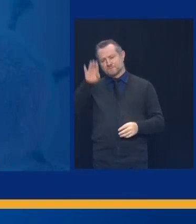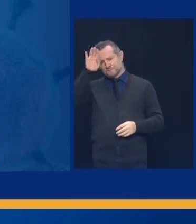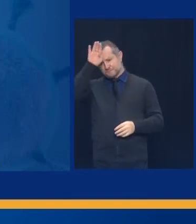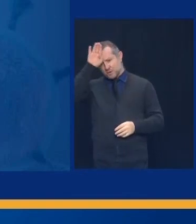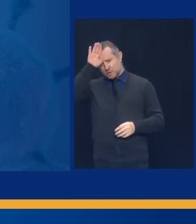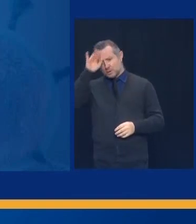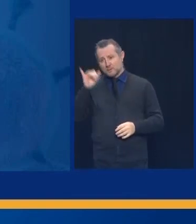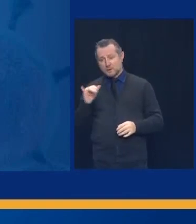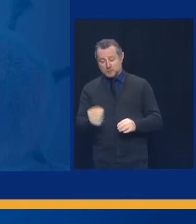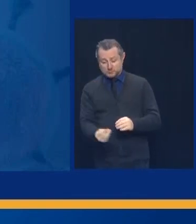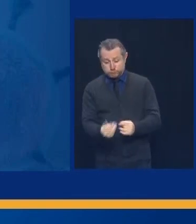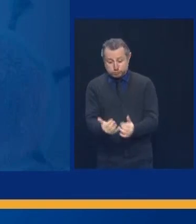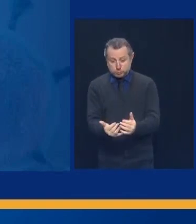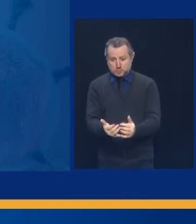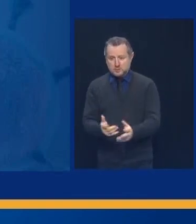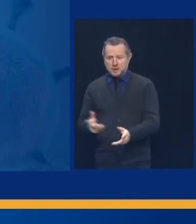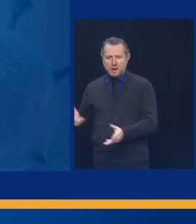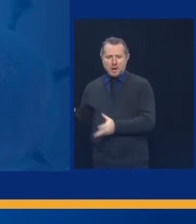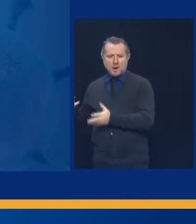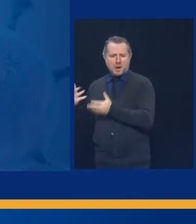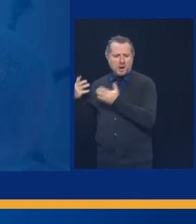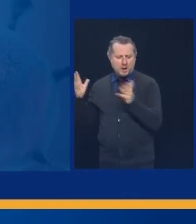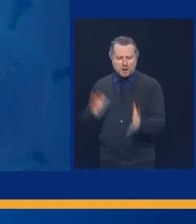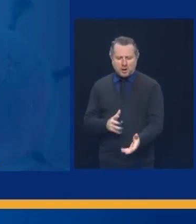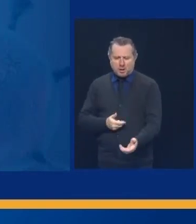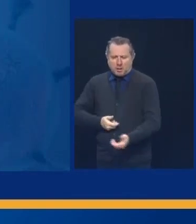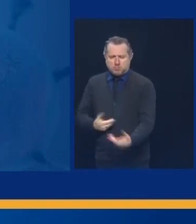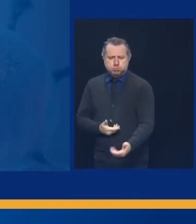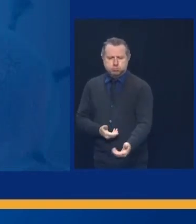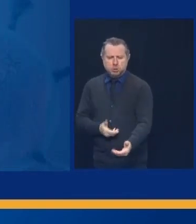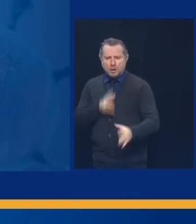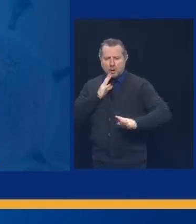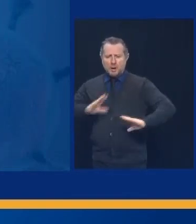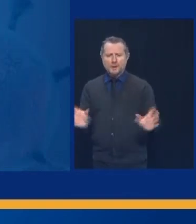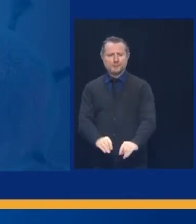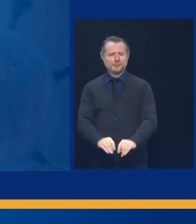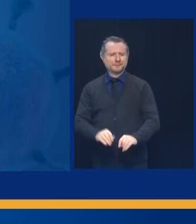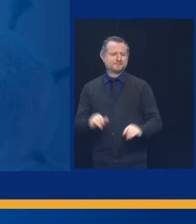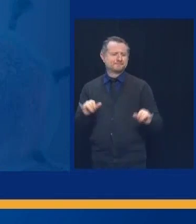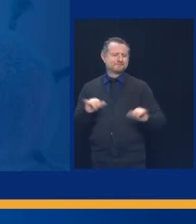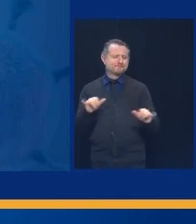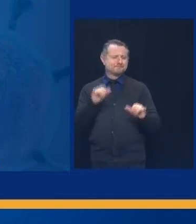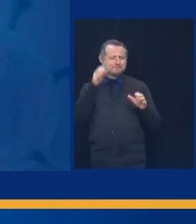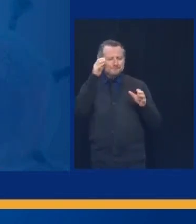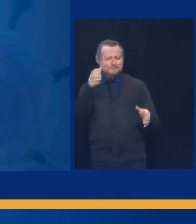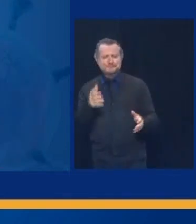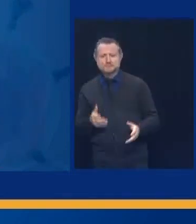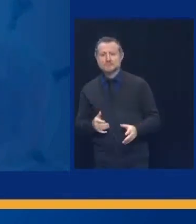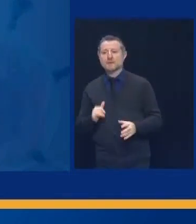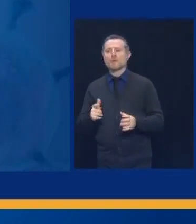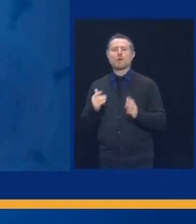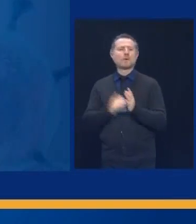NEIGHBORHOOD AND ANOTHER SPREAD AND YOU ARE THmV/o FIREFIGHTER THAT SEES THESE SMALL SPREADS